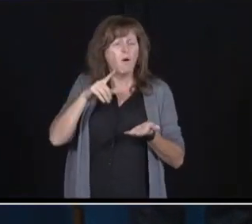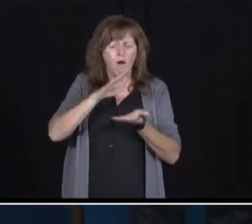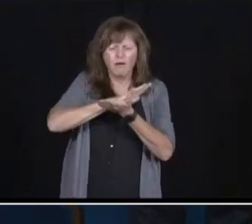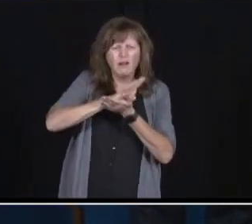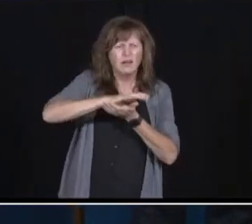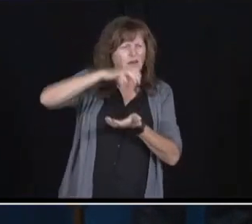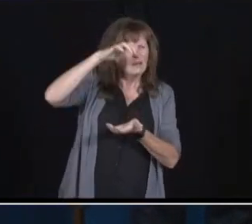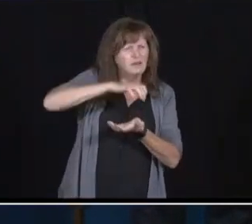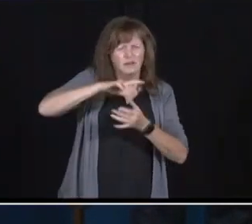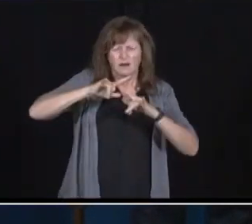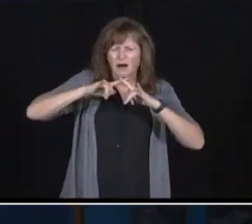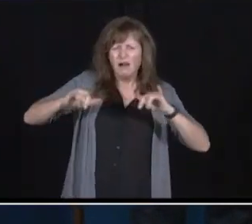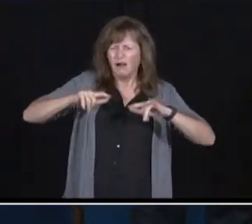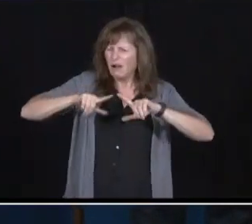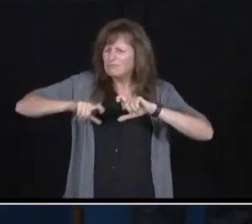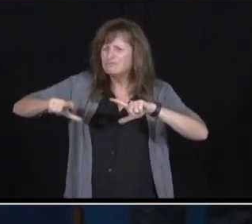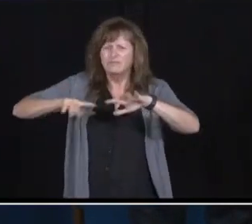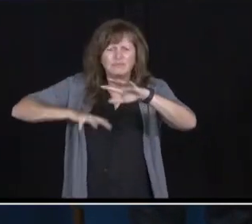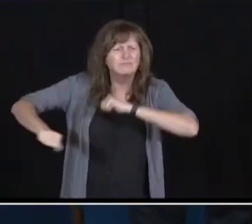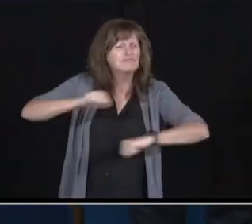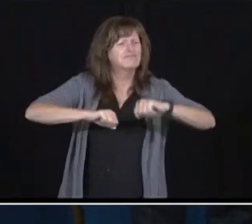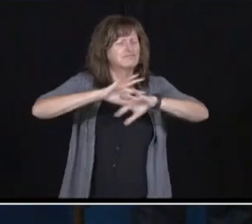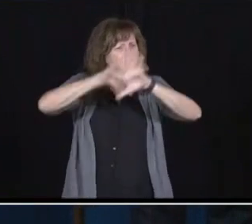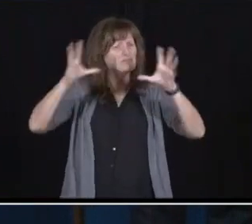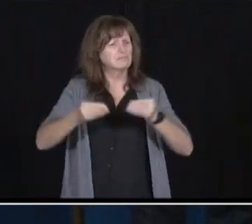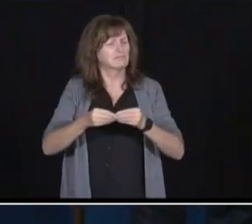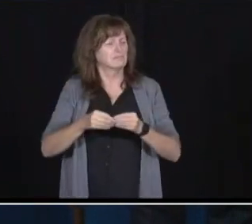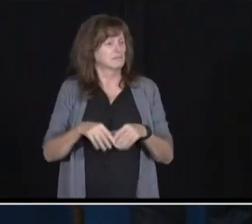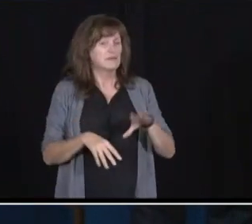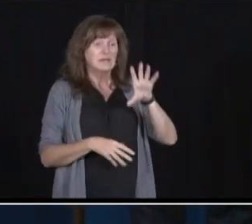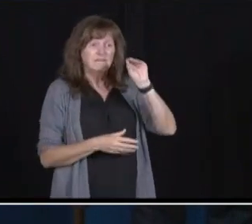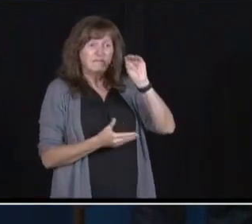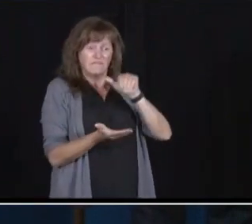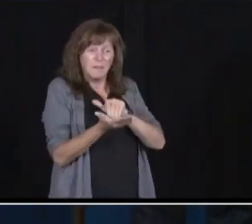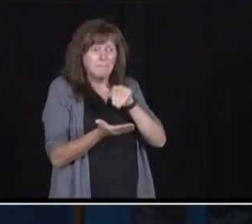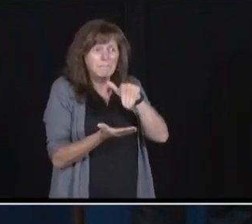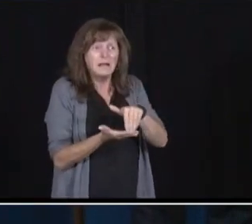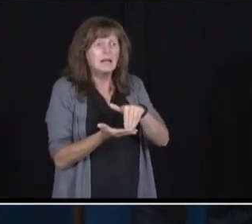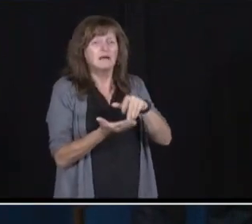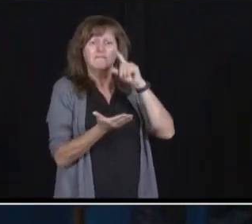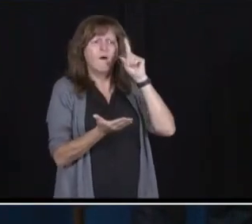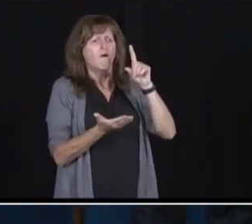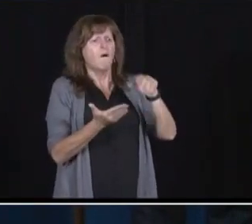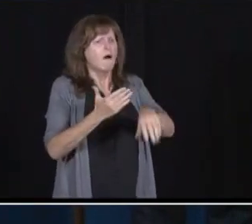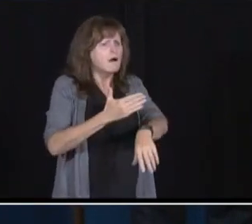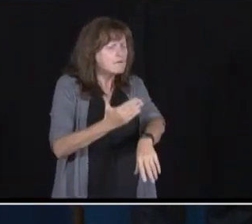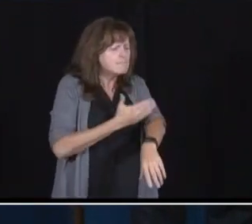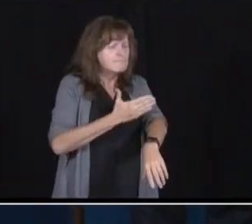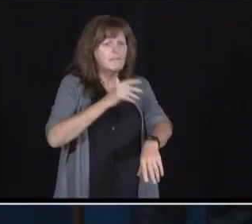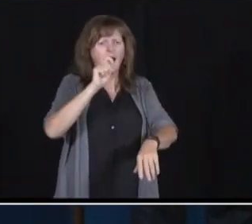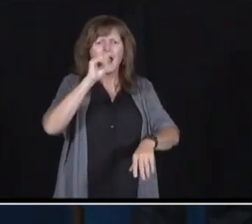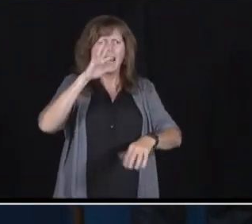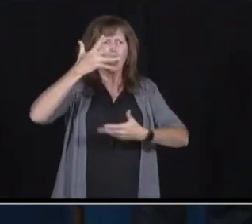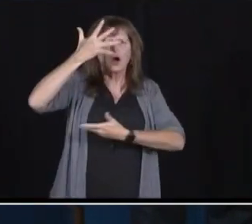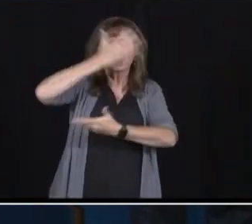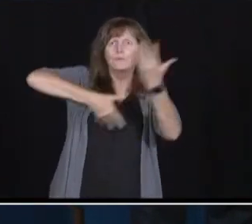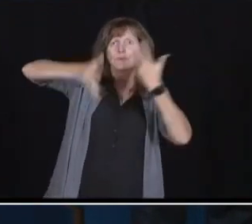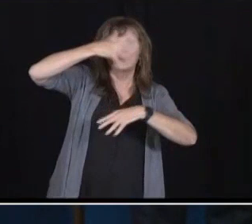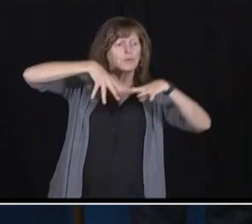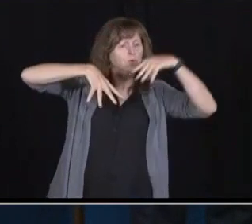more for cleaning supplies and sanitation. And it is why we invested $50 million to update ventilation systems.